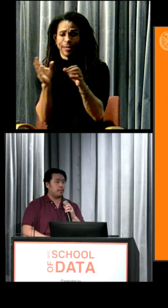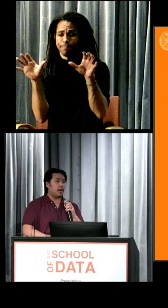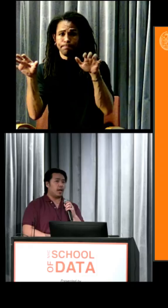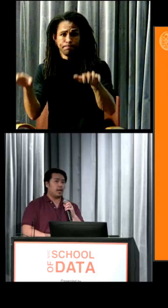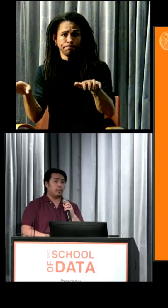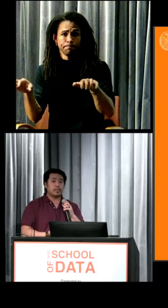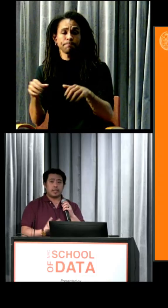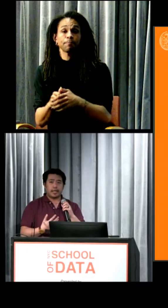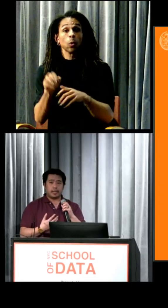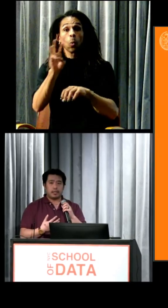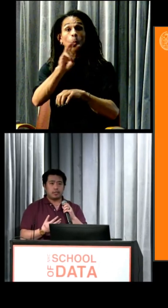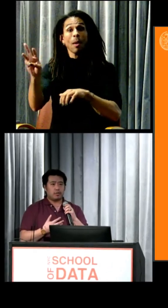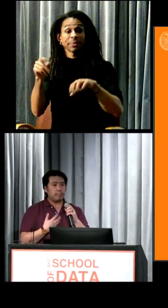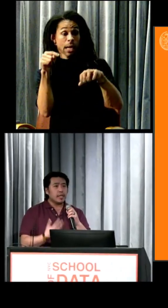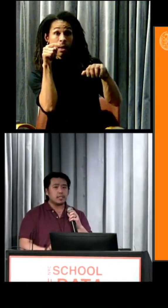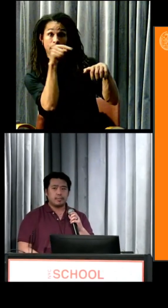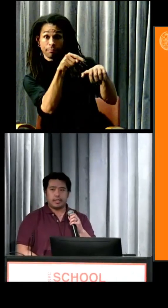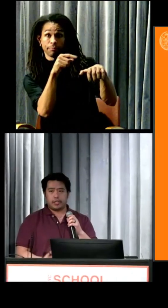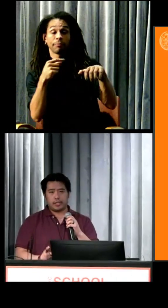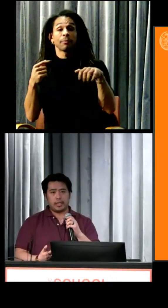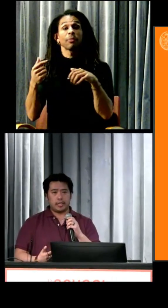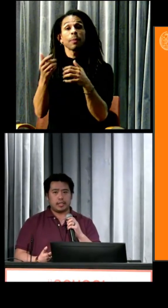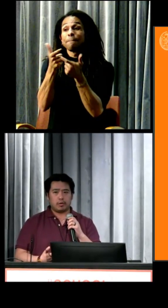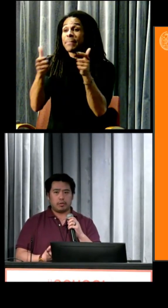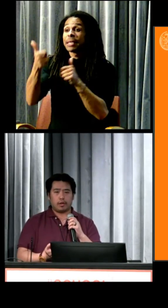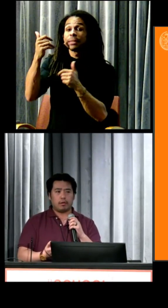blocks above it are also recognized by the program as being removed.